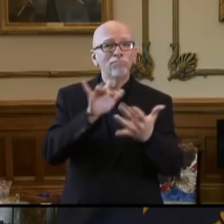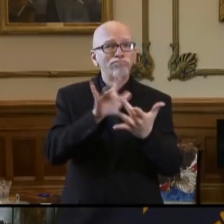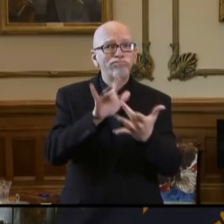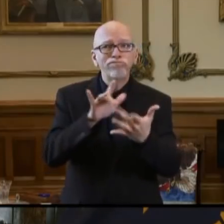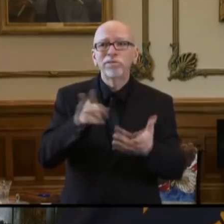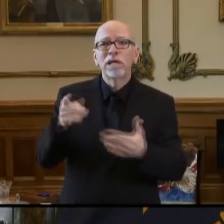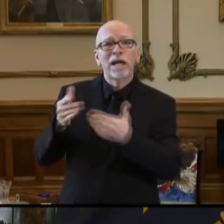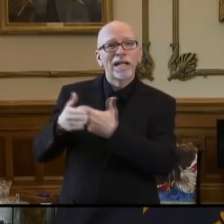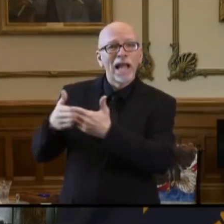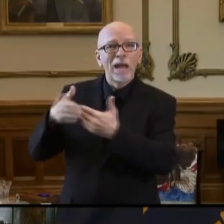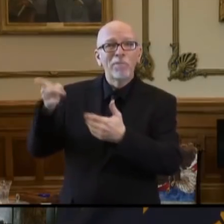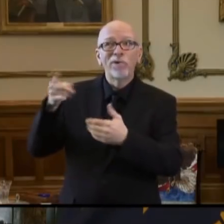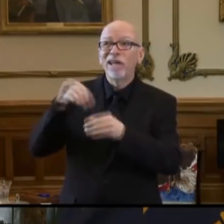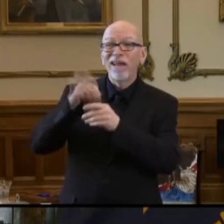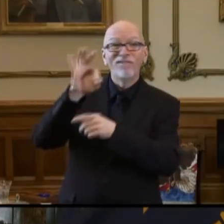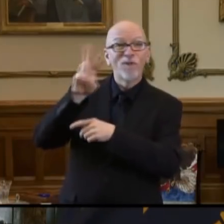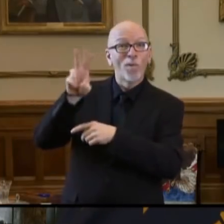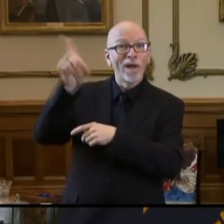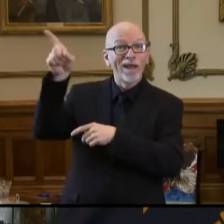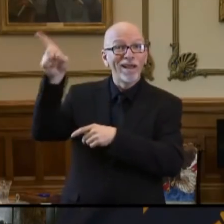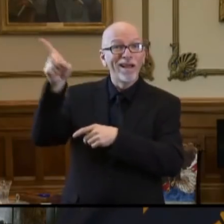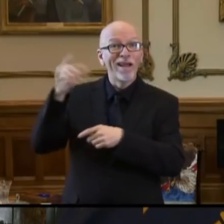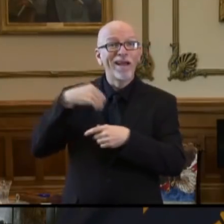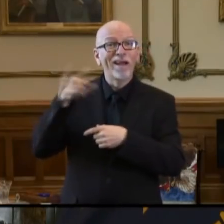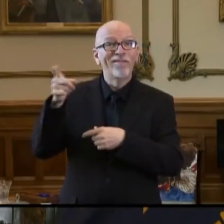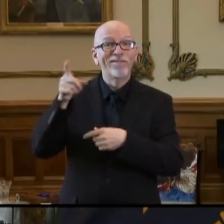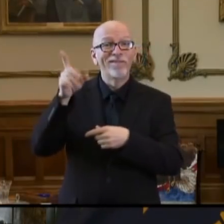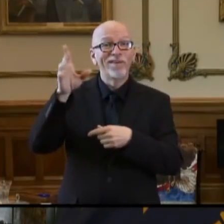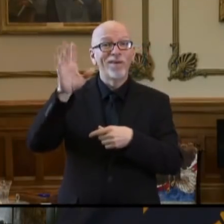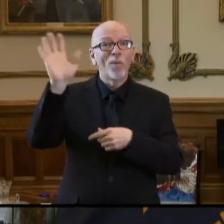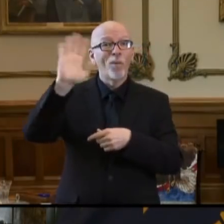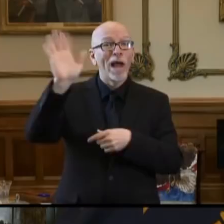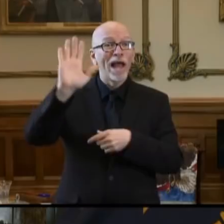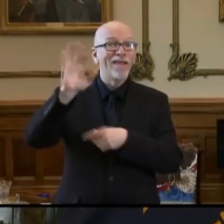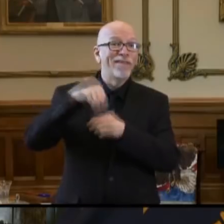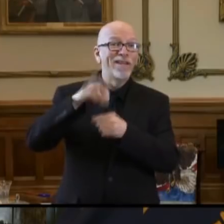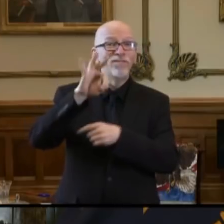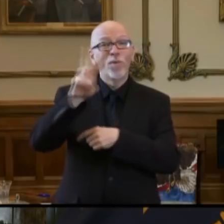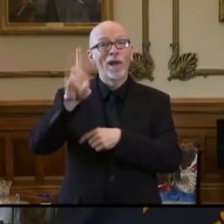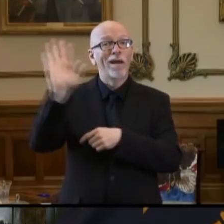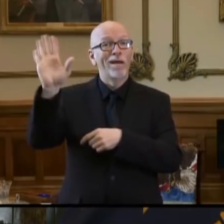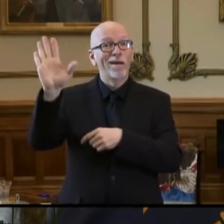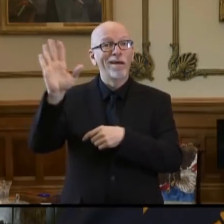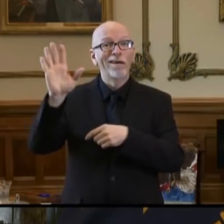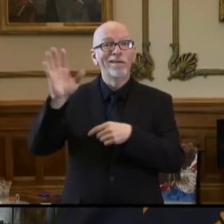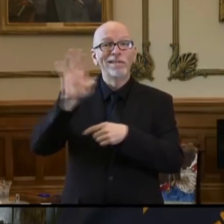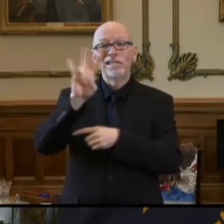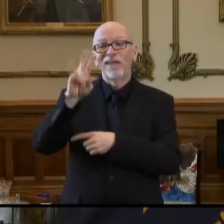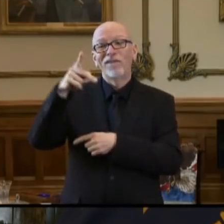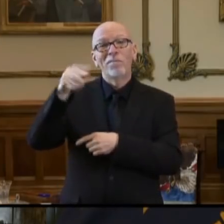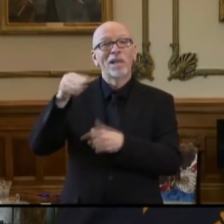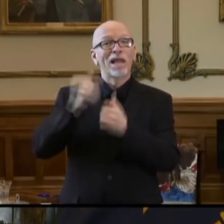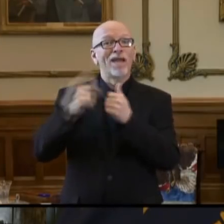HOOSIERS ARE STAYING CONNECTED TO ONE ANOTHER WHETHER IT'S TEACHERS STAYING CONNECTED TO THEIR STUDENTS, WHETHER IT'S NEIGHBORS UP IN FORT WAYNE WITH